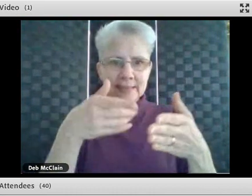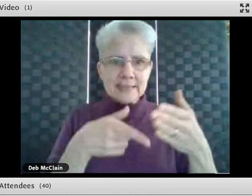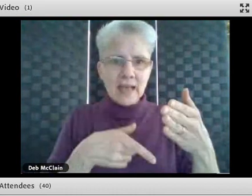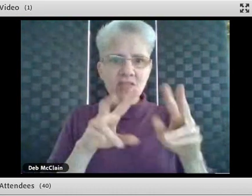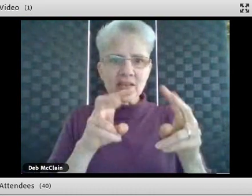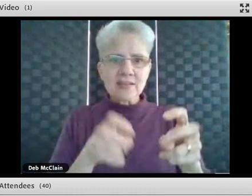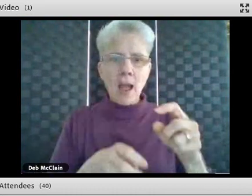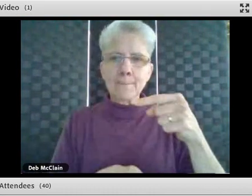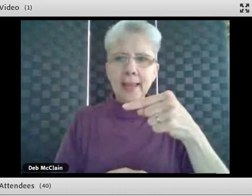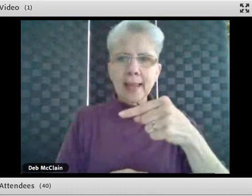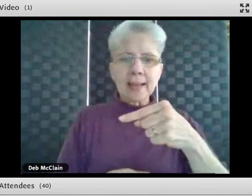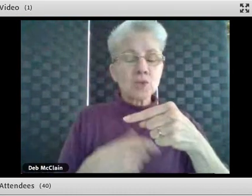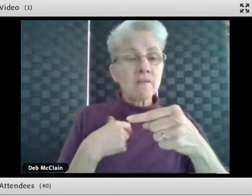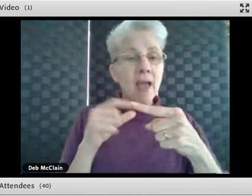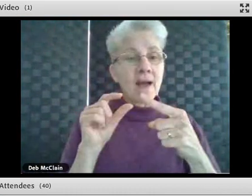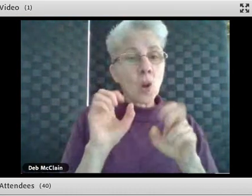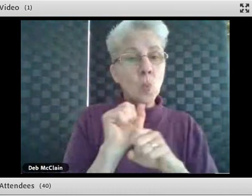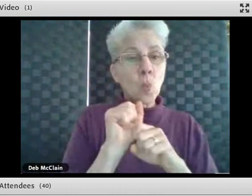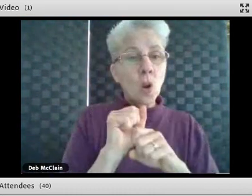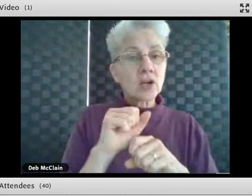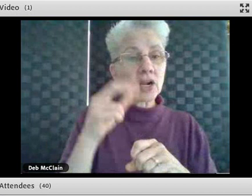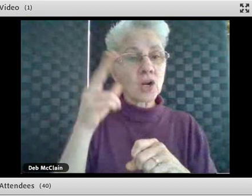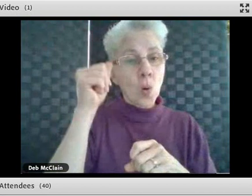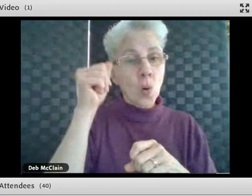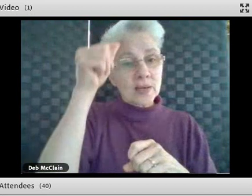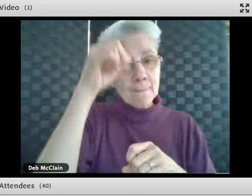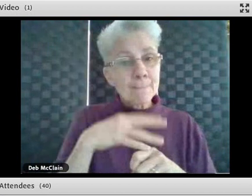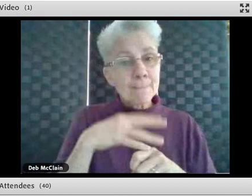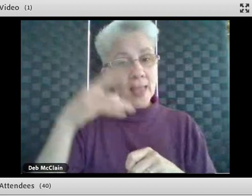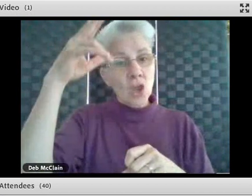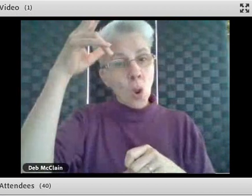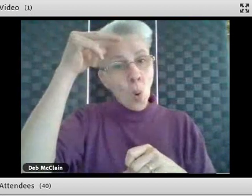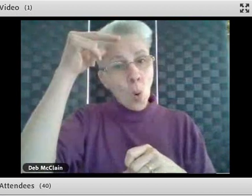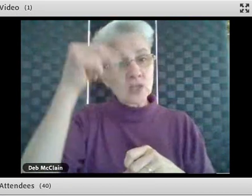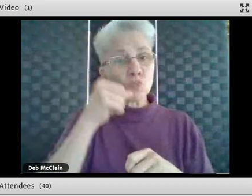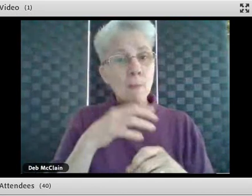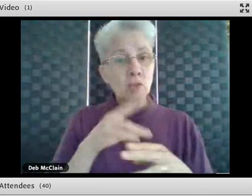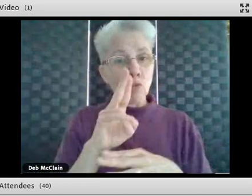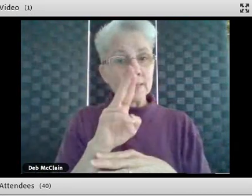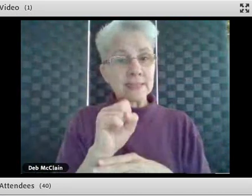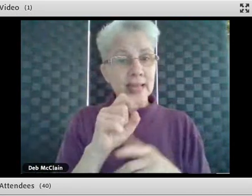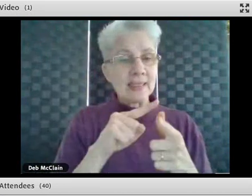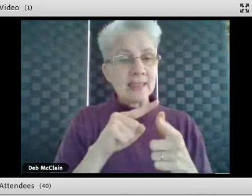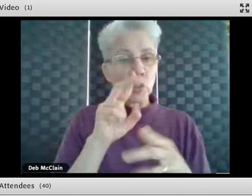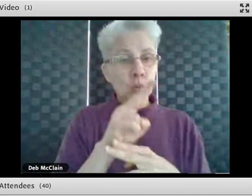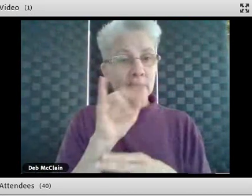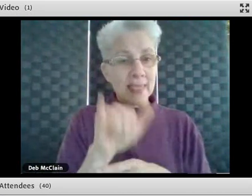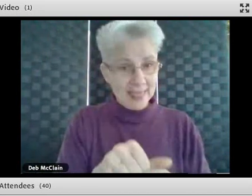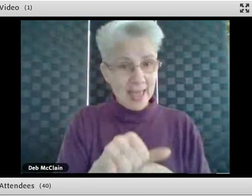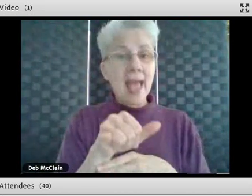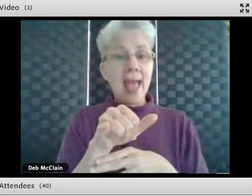So, if you have a work on horsemen and horsewomen in the United States, then using this horsewomen, horsewomen, dash dash,